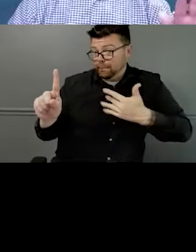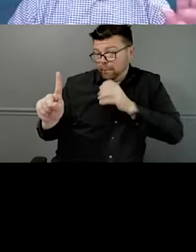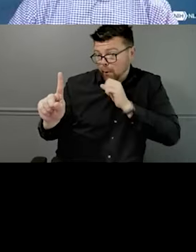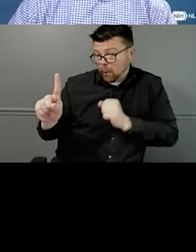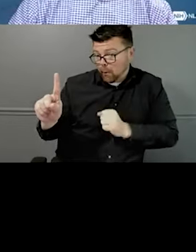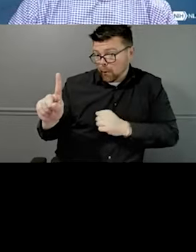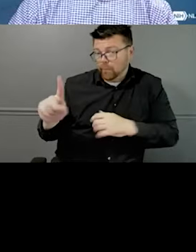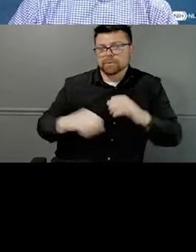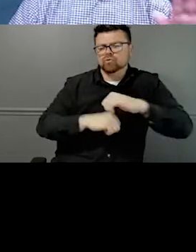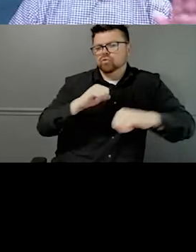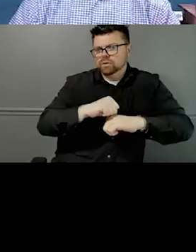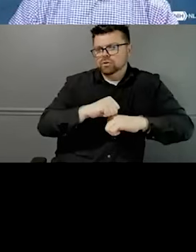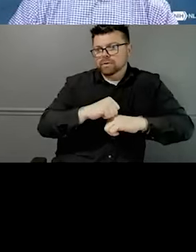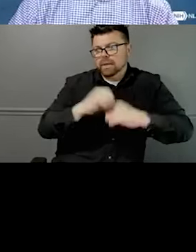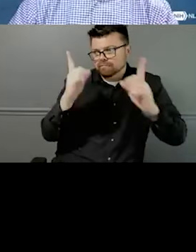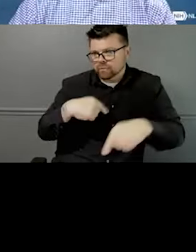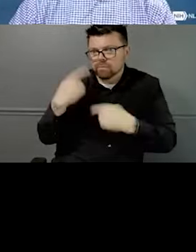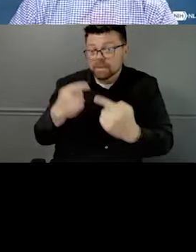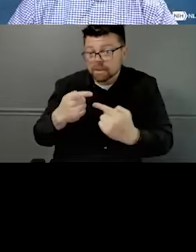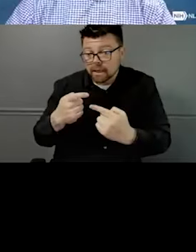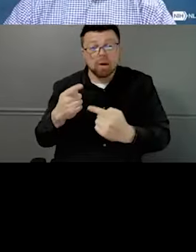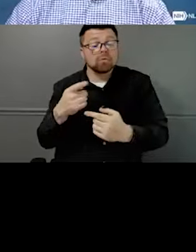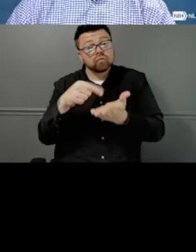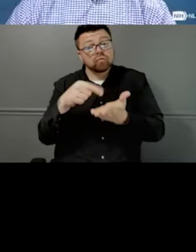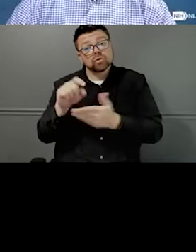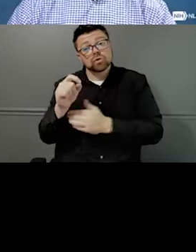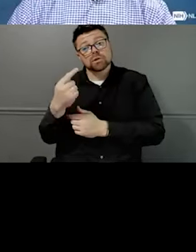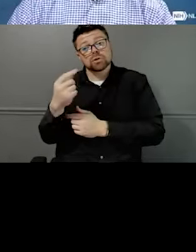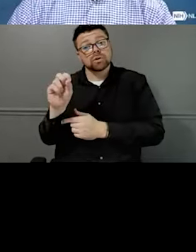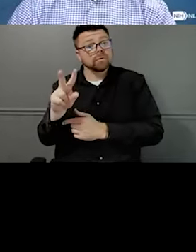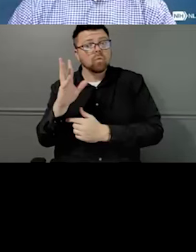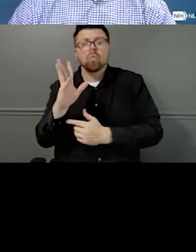research.gov will accept up until May the 17th.